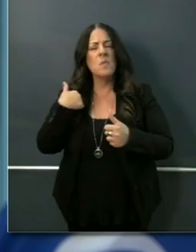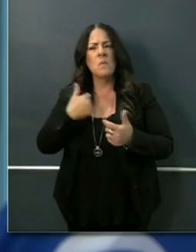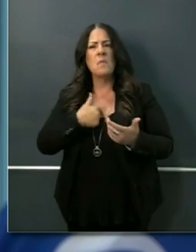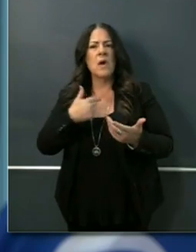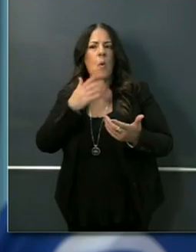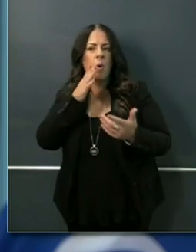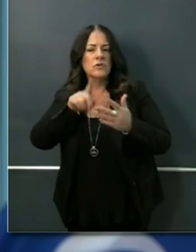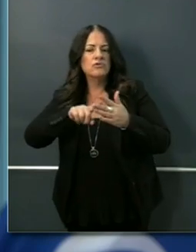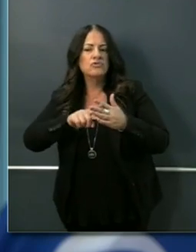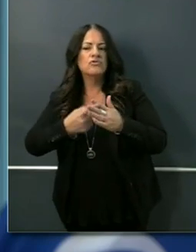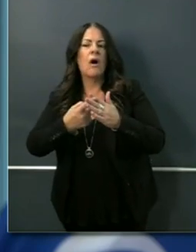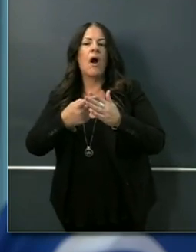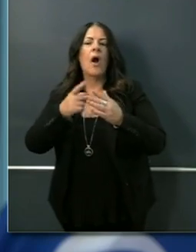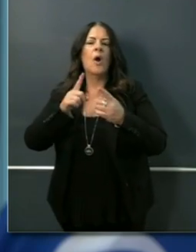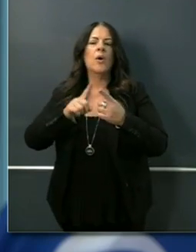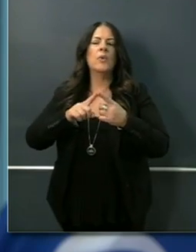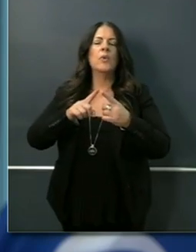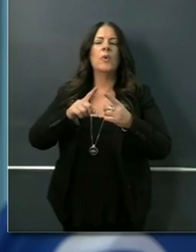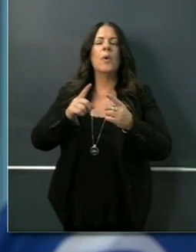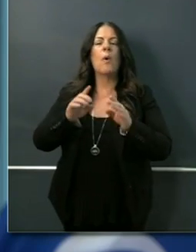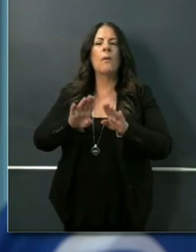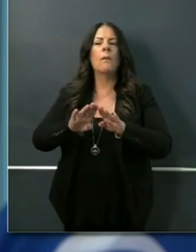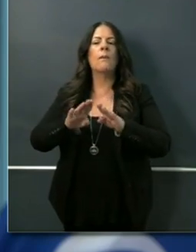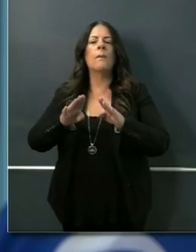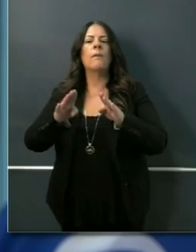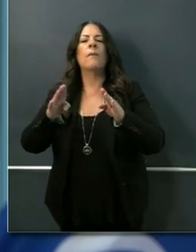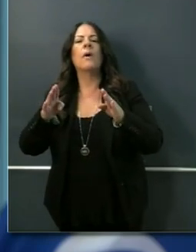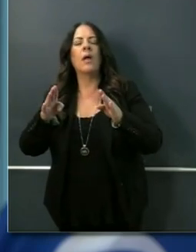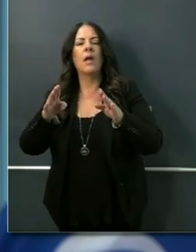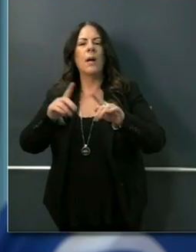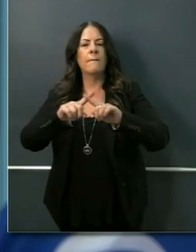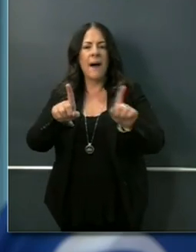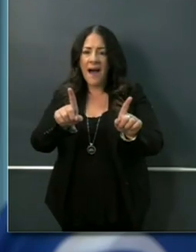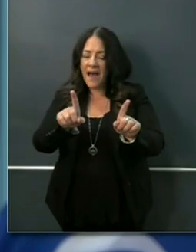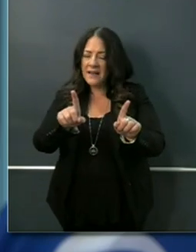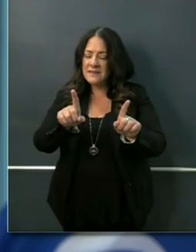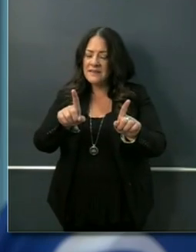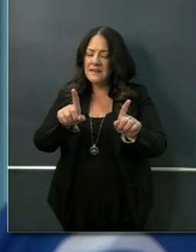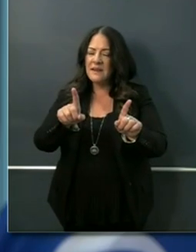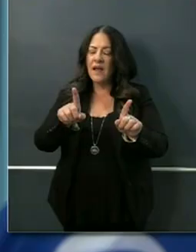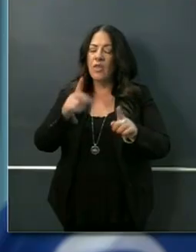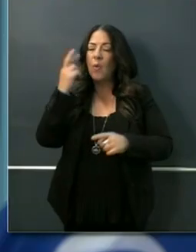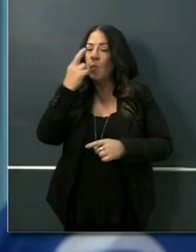TERMS OF NEXT STEPS AND NEXT ANNOUNCEMENTS. YESTERDAY WE MADE THAT FIRST ANNOUNCEMENT TO BEGIN TO PULL